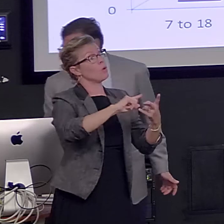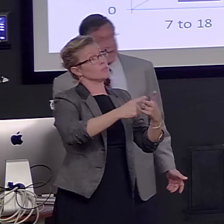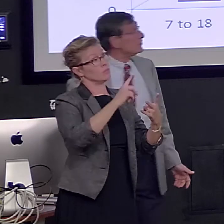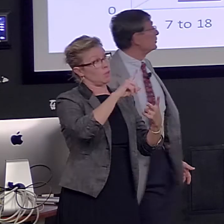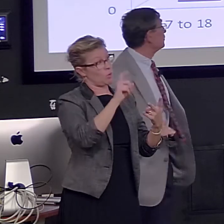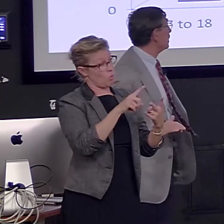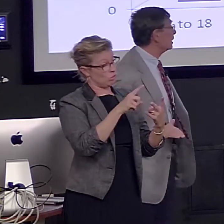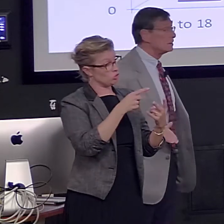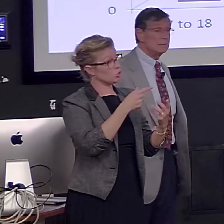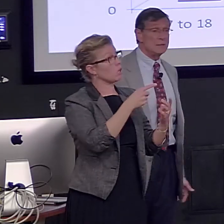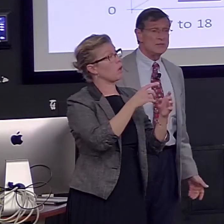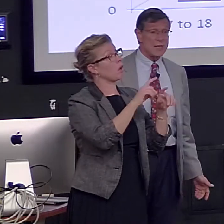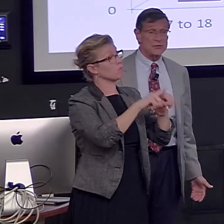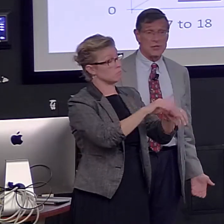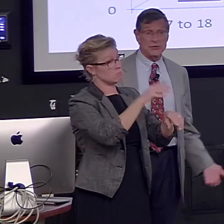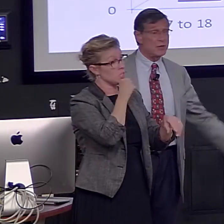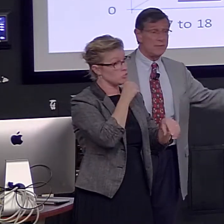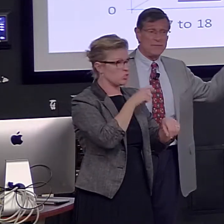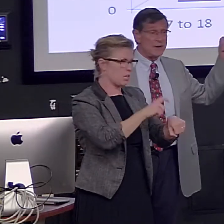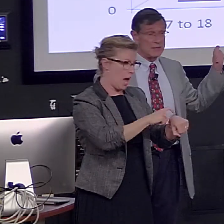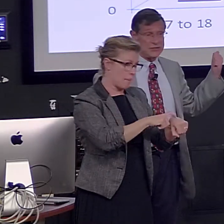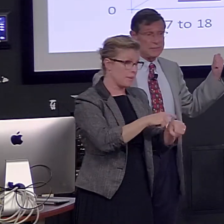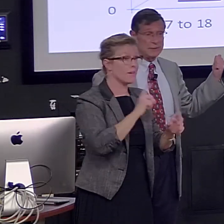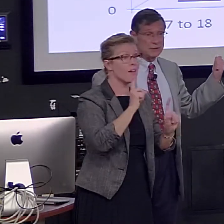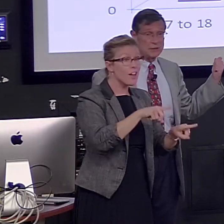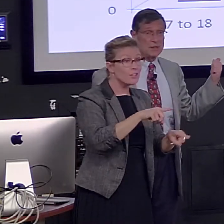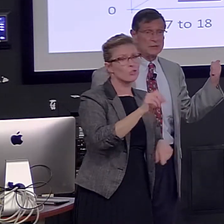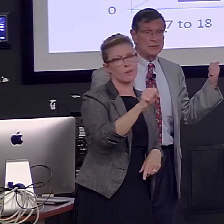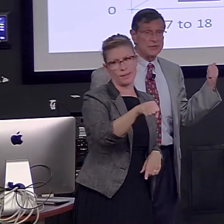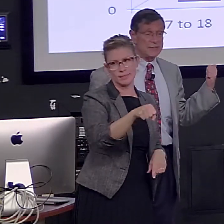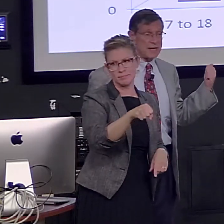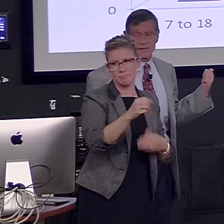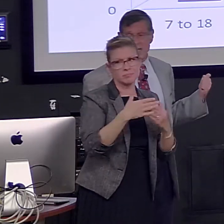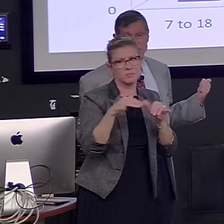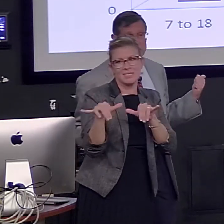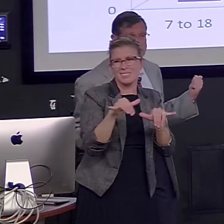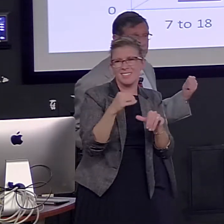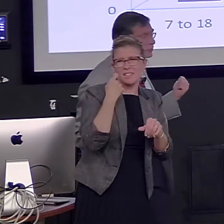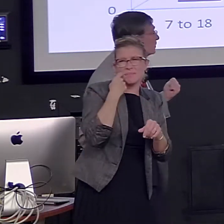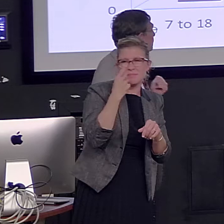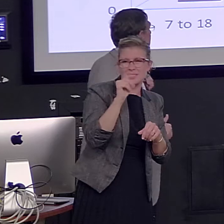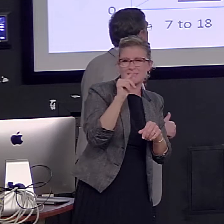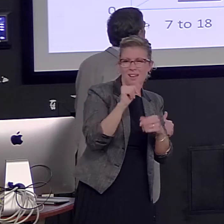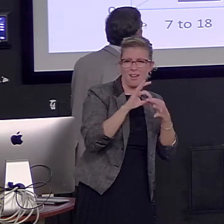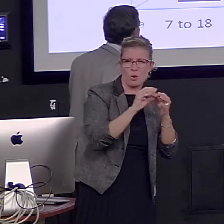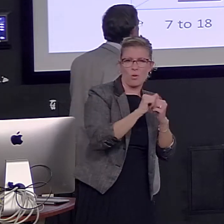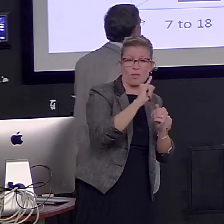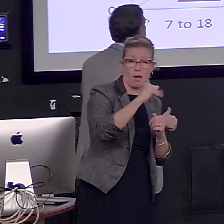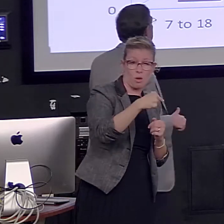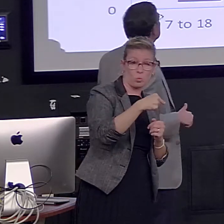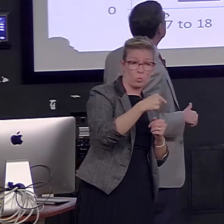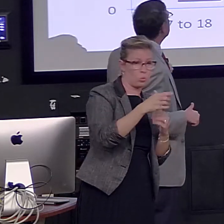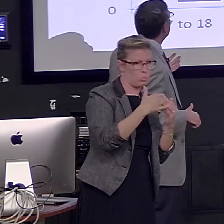And the answer there is yes, also. Very similar to the data that I showed you in terms of IQ.